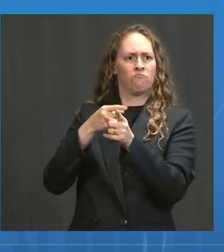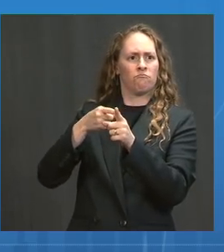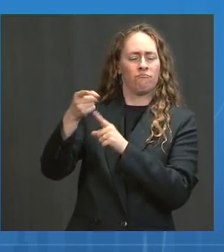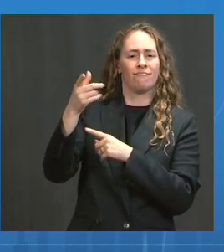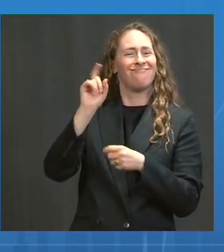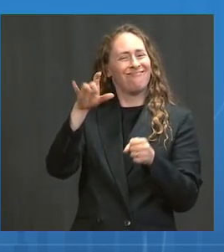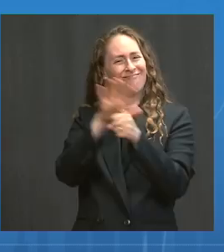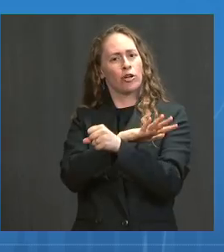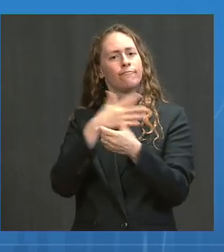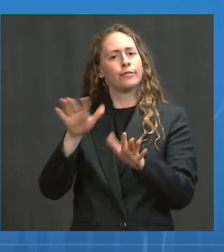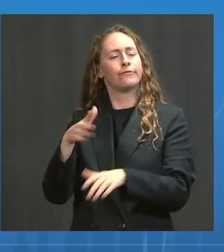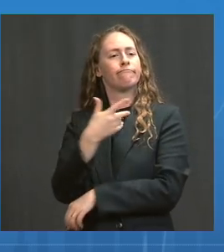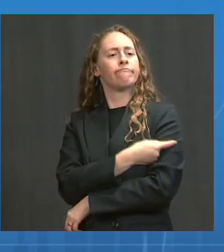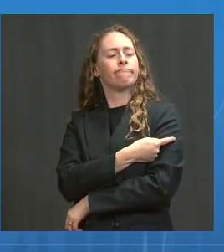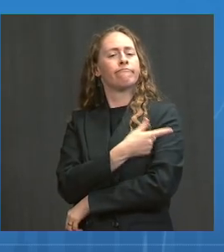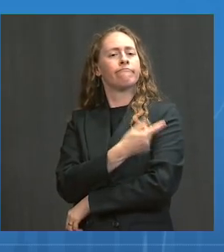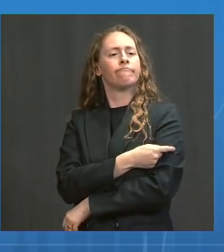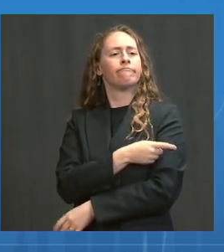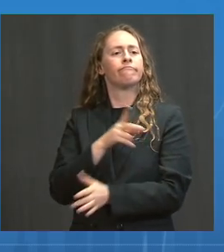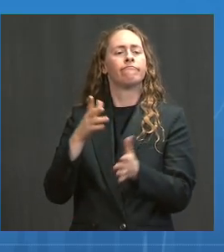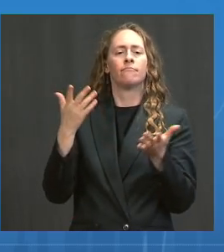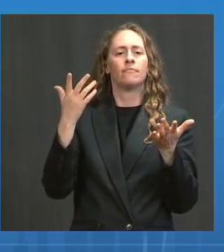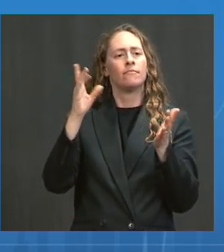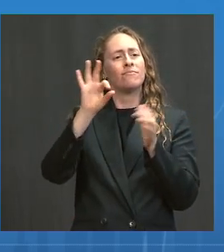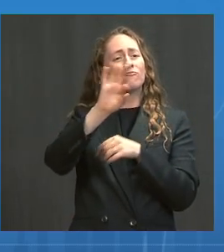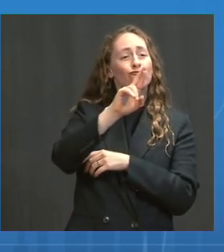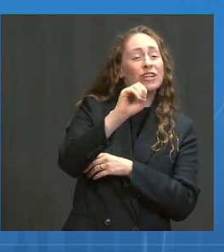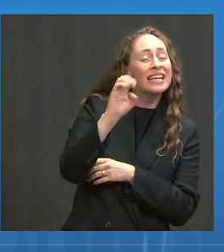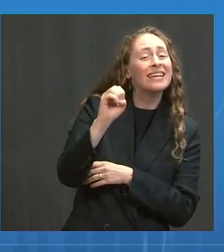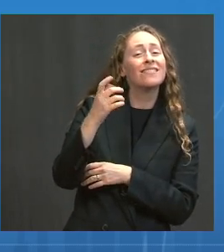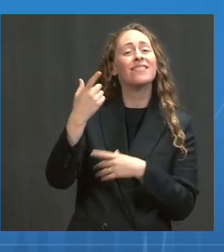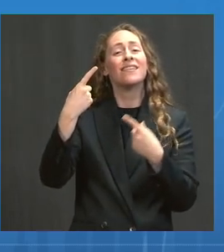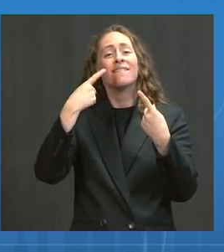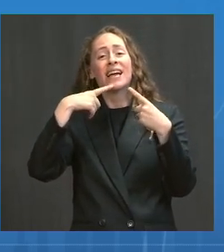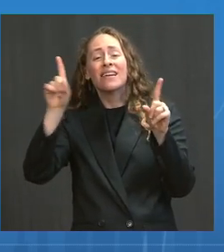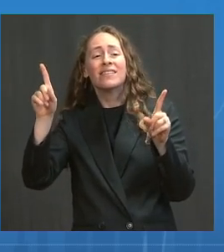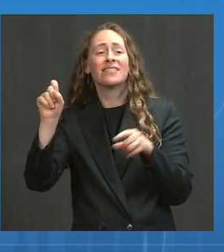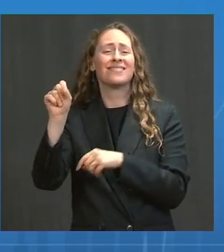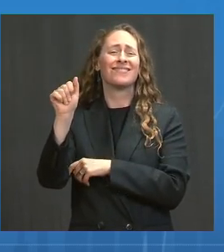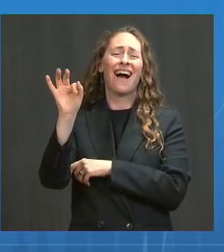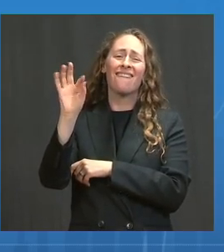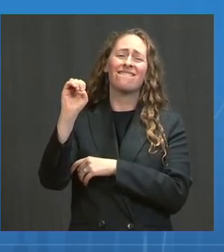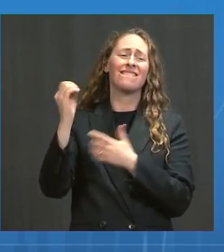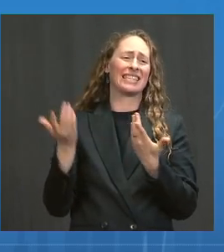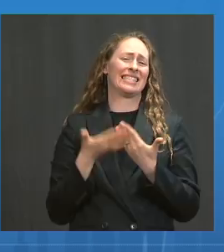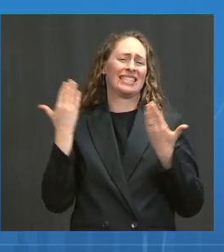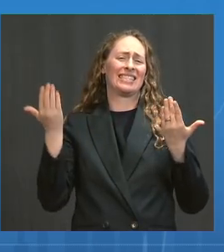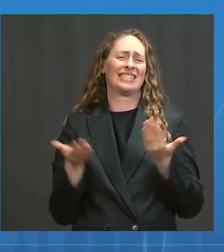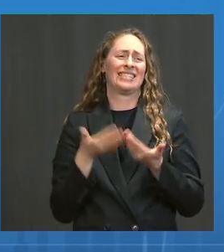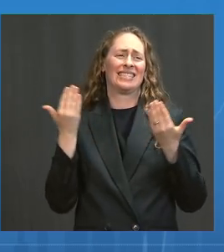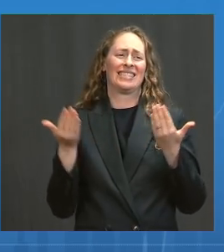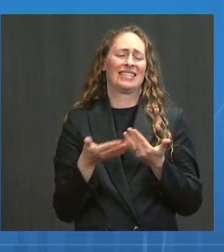It works. It's free. It's safe. It's easy. And it's convenient, as President Biden has said